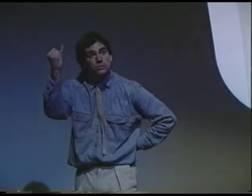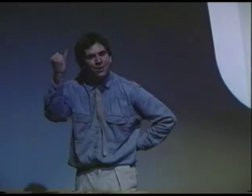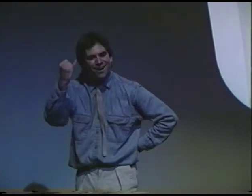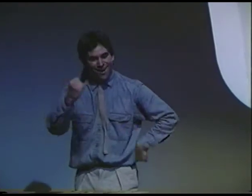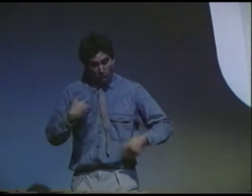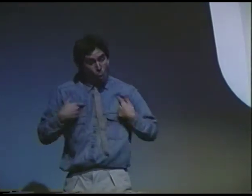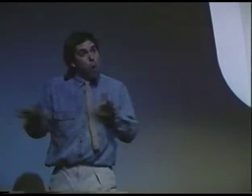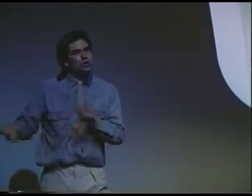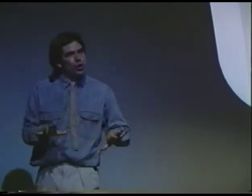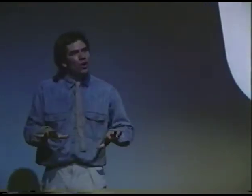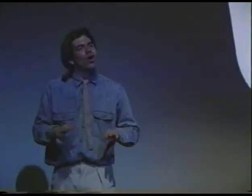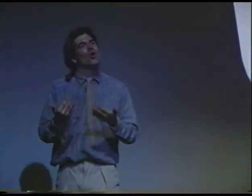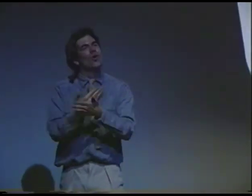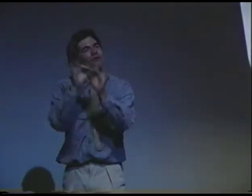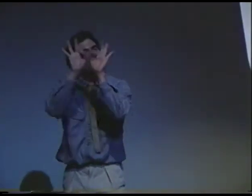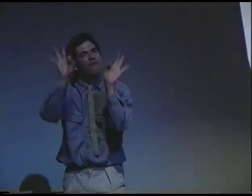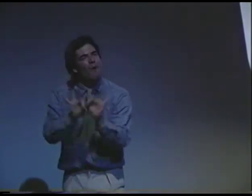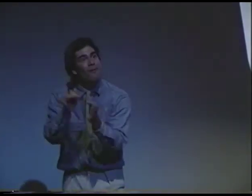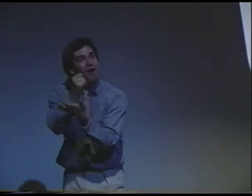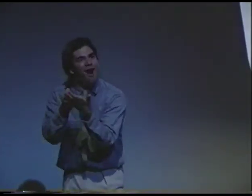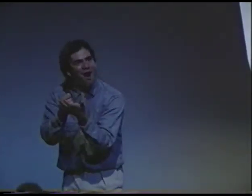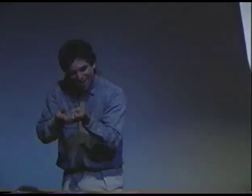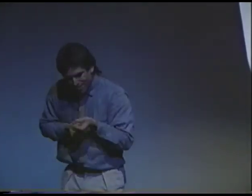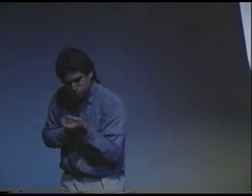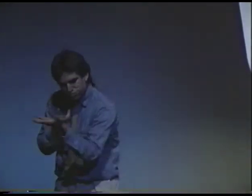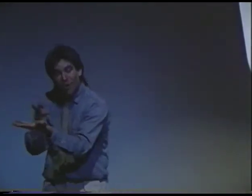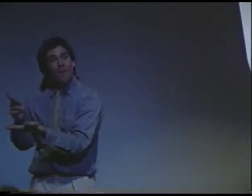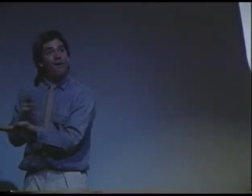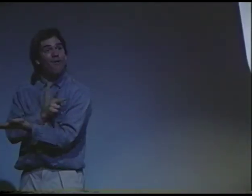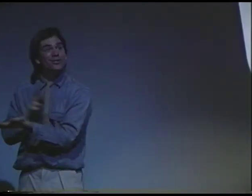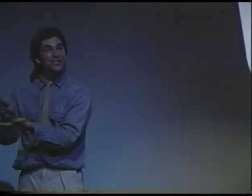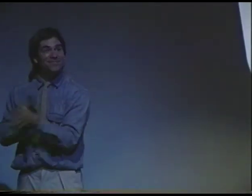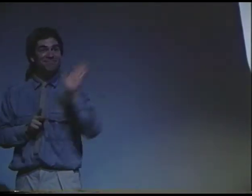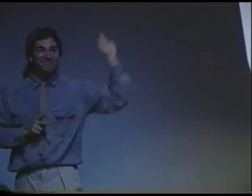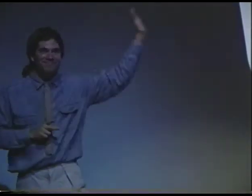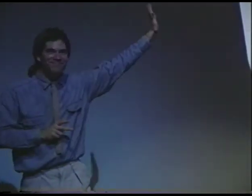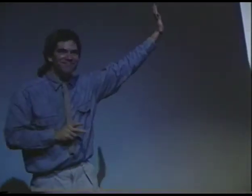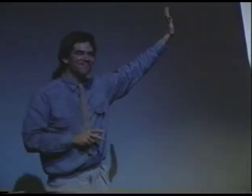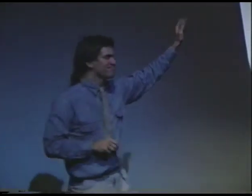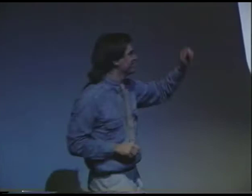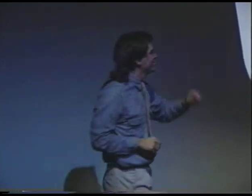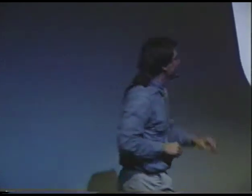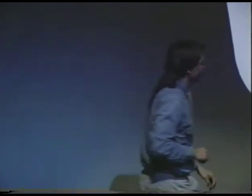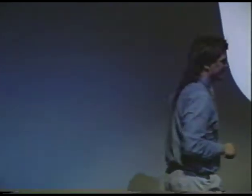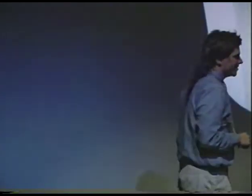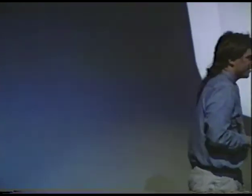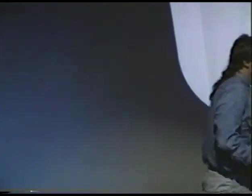I needed to make it flow just like the hearing poet would. So that was my form of doing this poem.